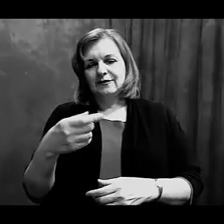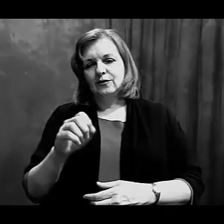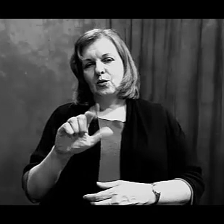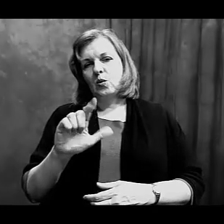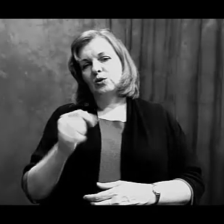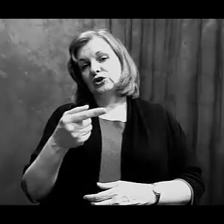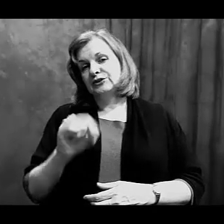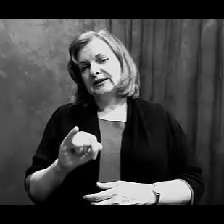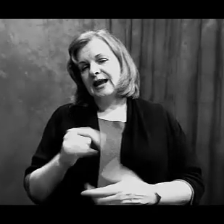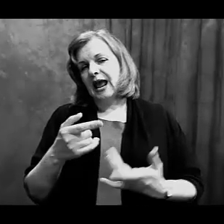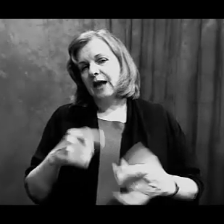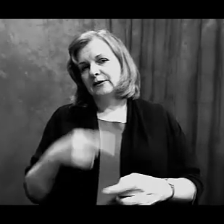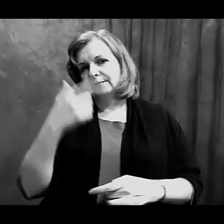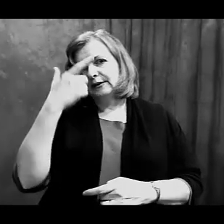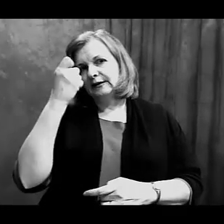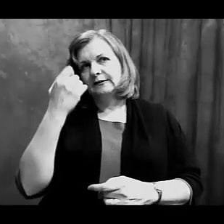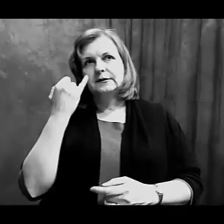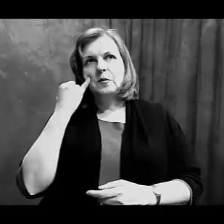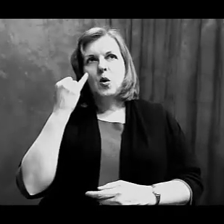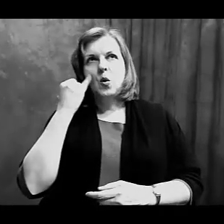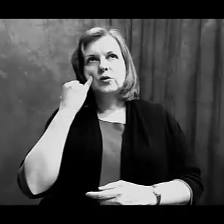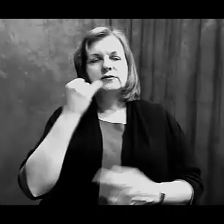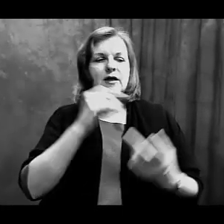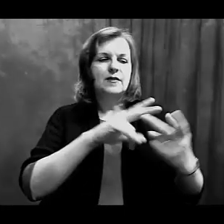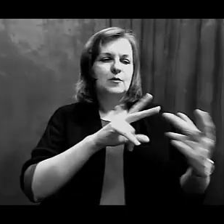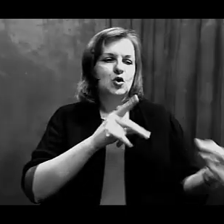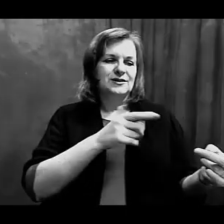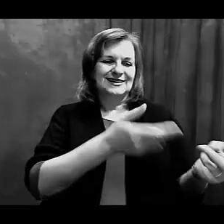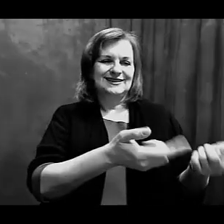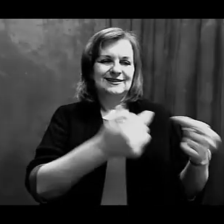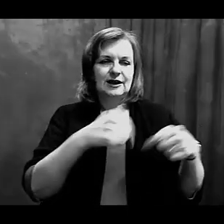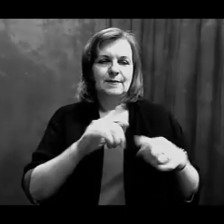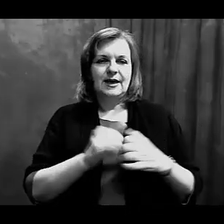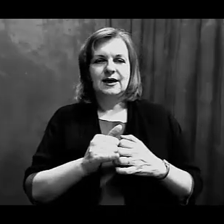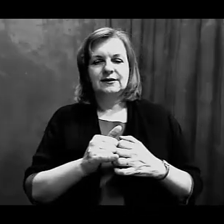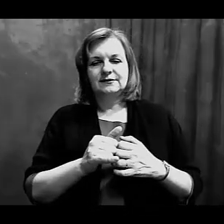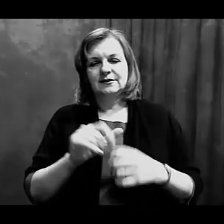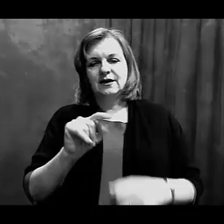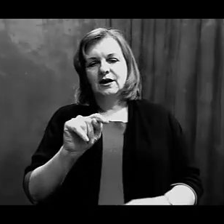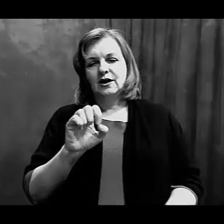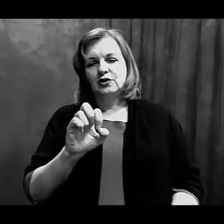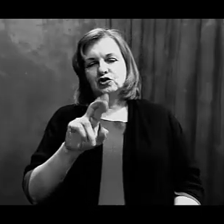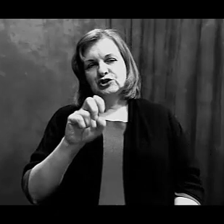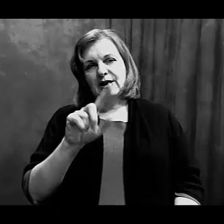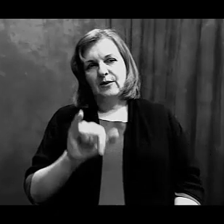perhaps these proteins actually come in as a tertiary structure